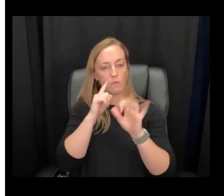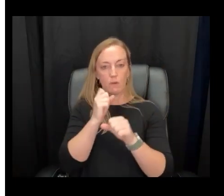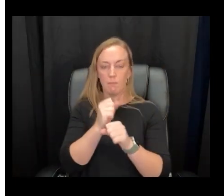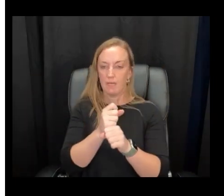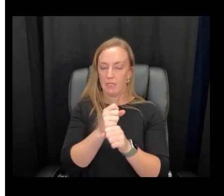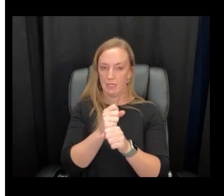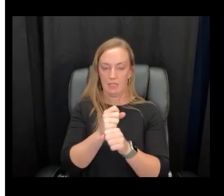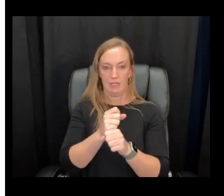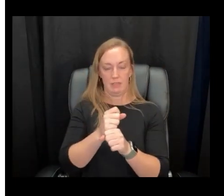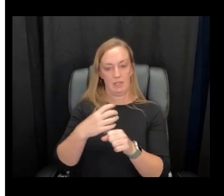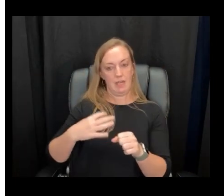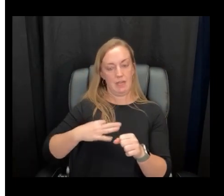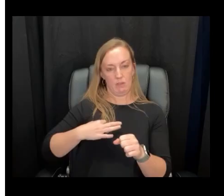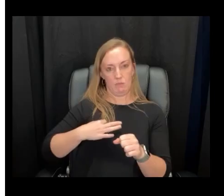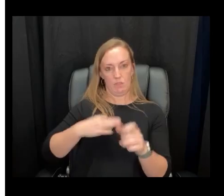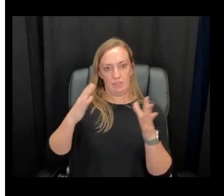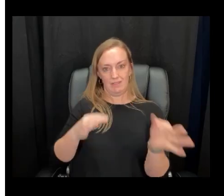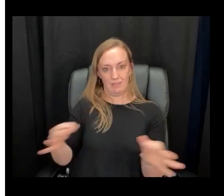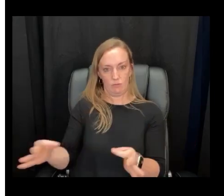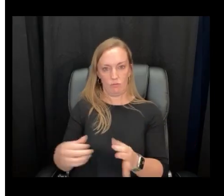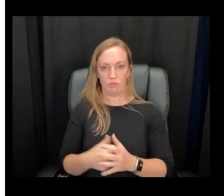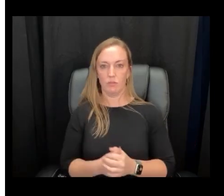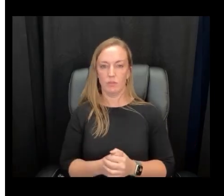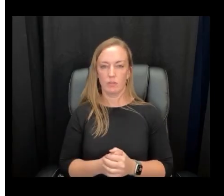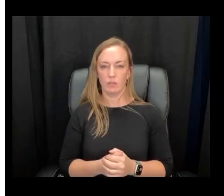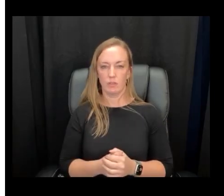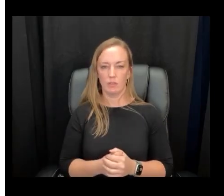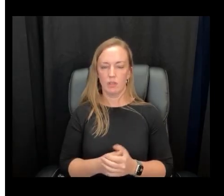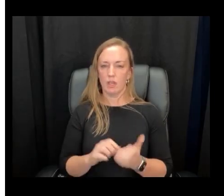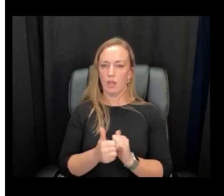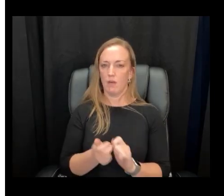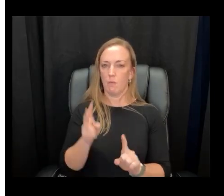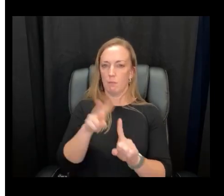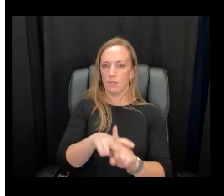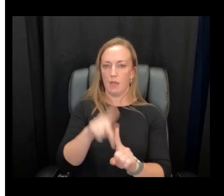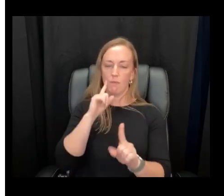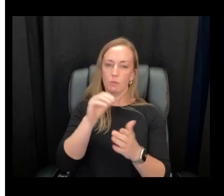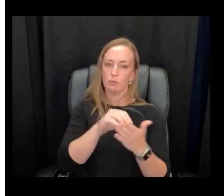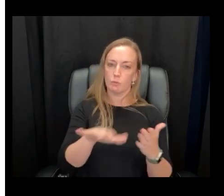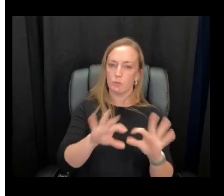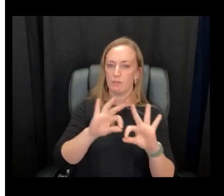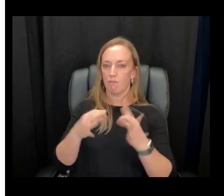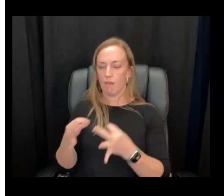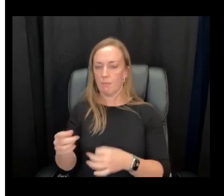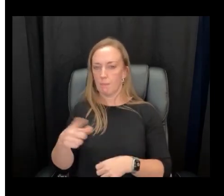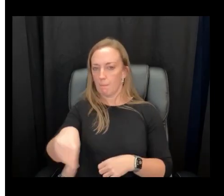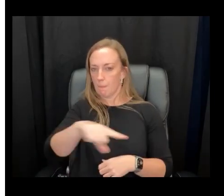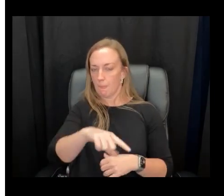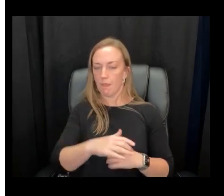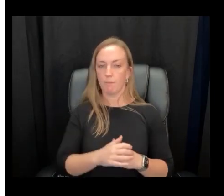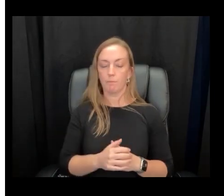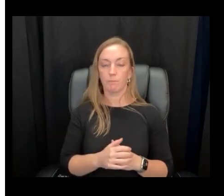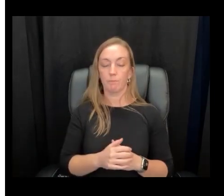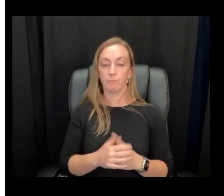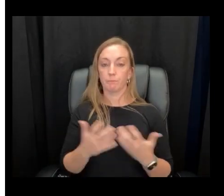eligibility decisions. And what does this mean for students and their families? For students and